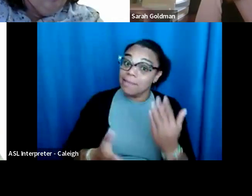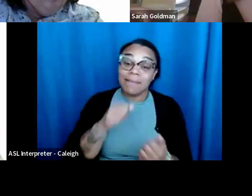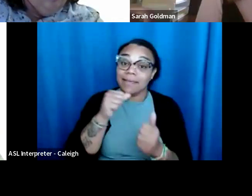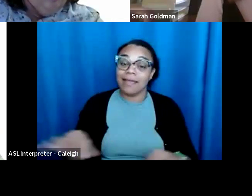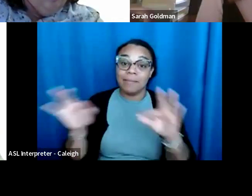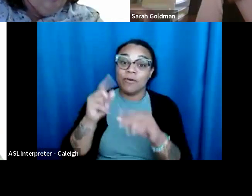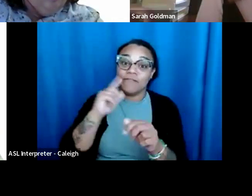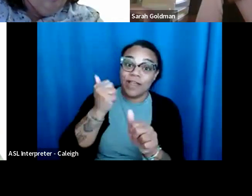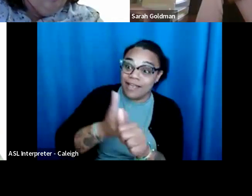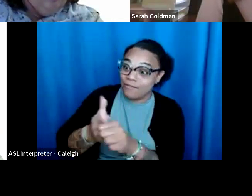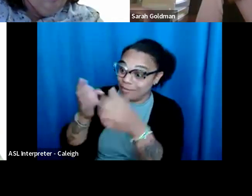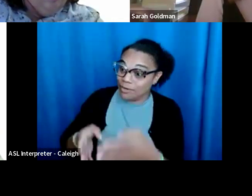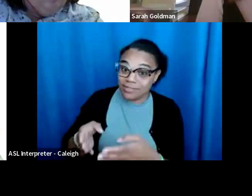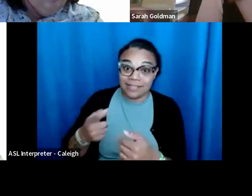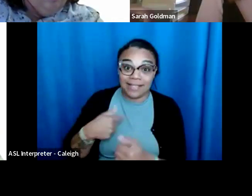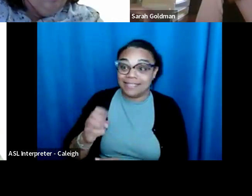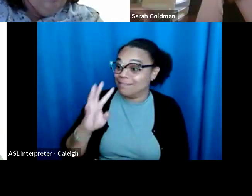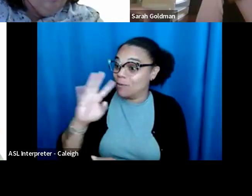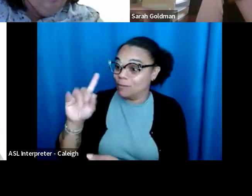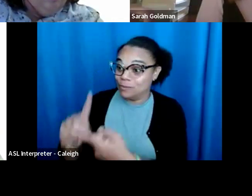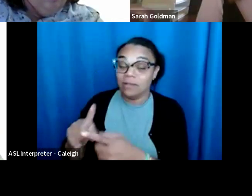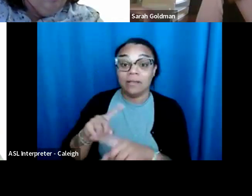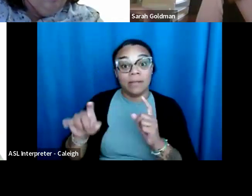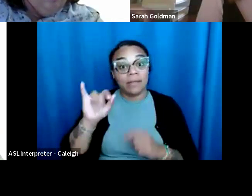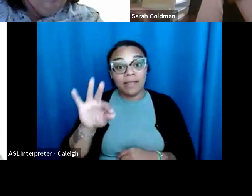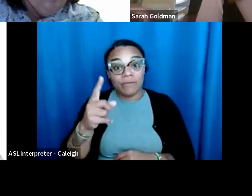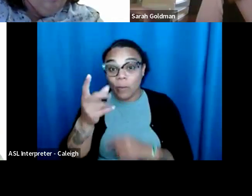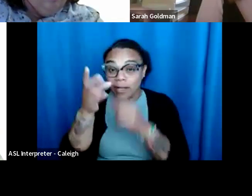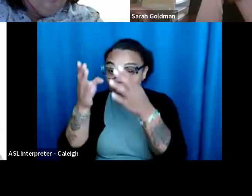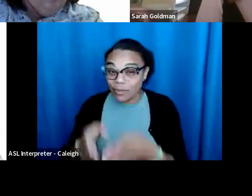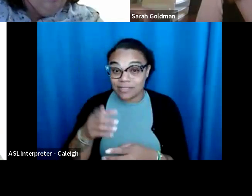but if one person who thought whatever the obstacle was